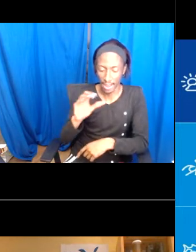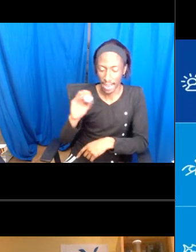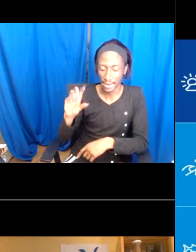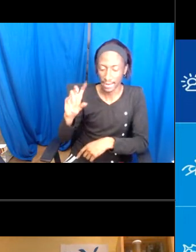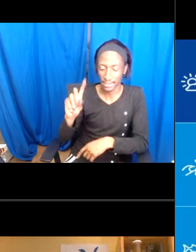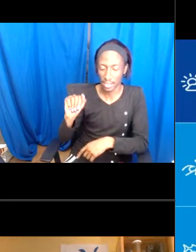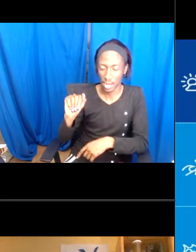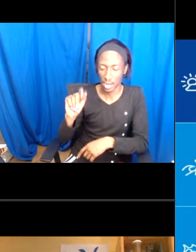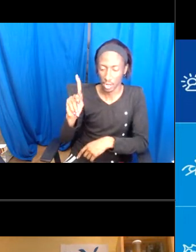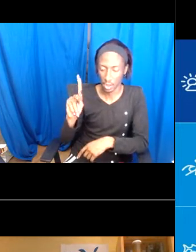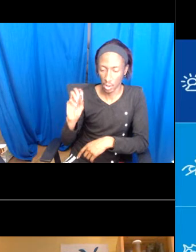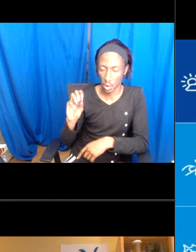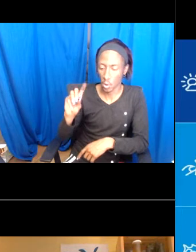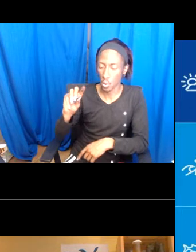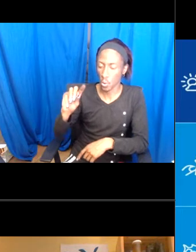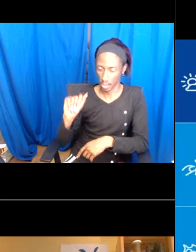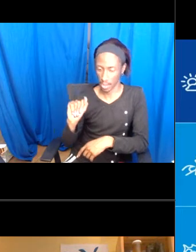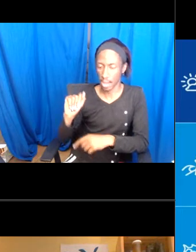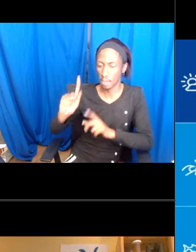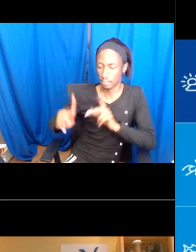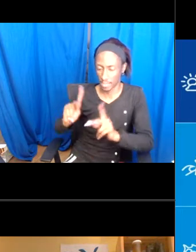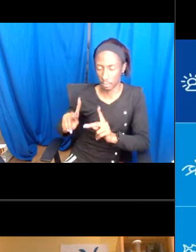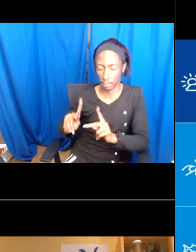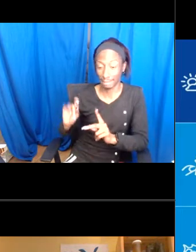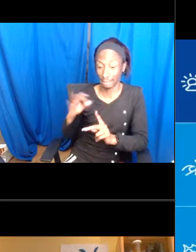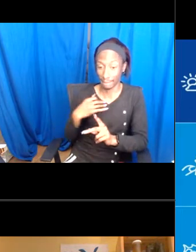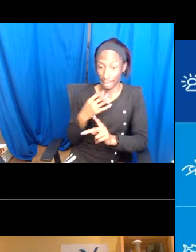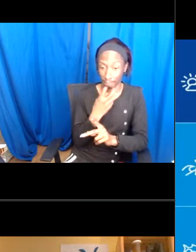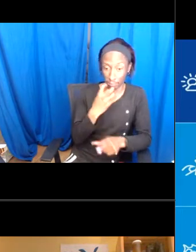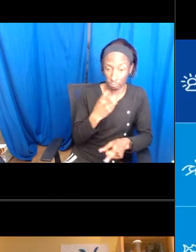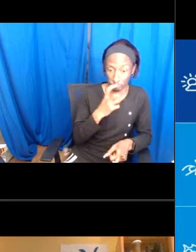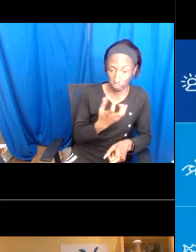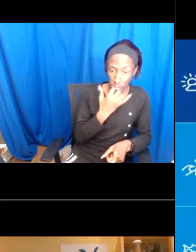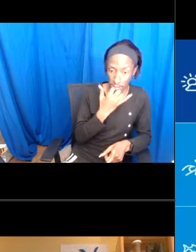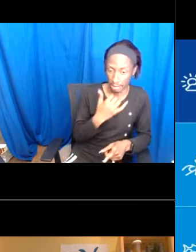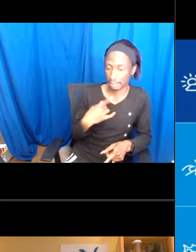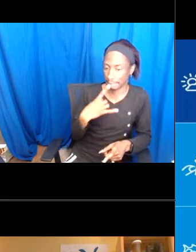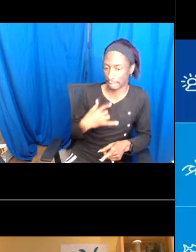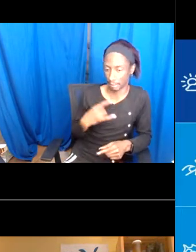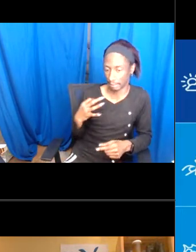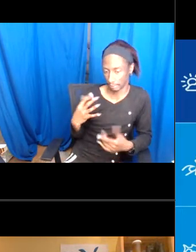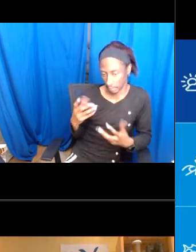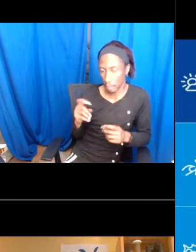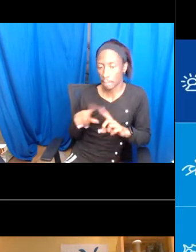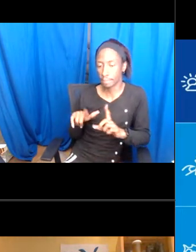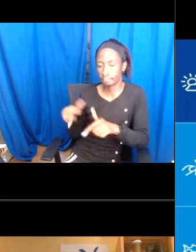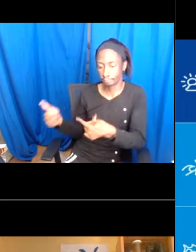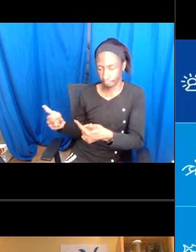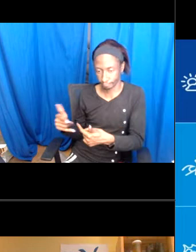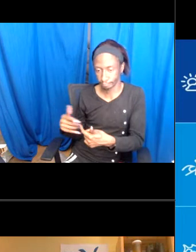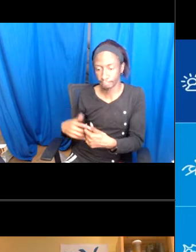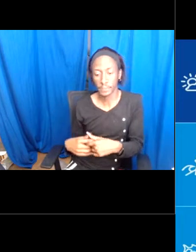And if I said that wrong Brandon correct me but over to you. Please tell us all about your tool. Thank you, Grace.